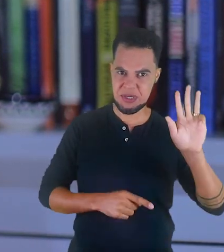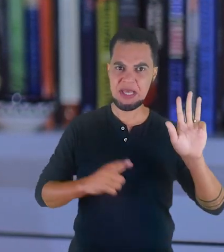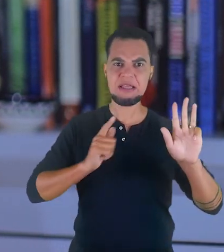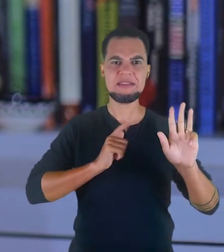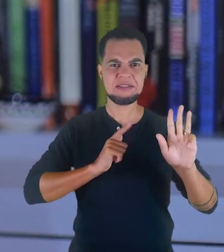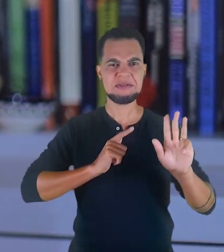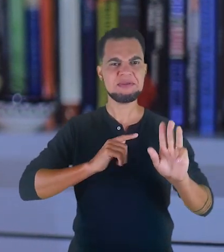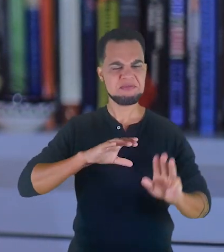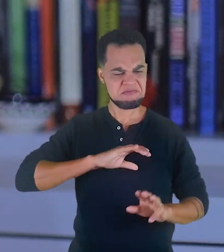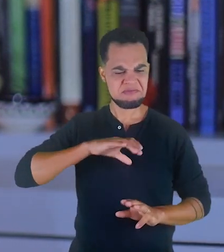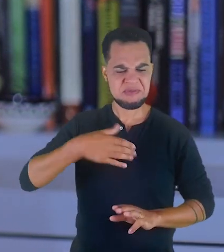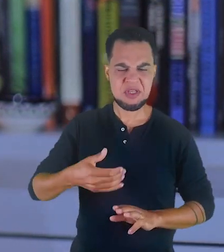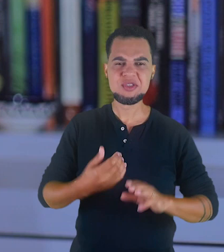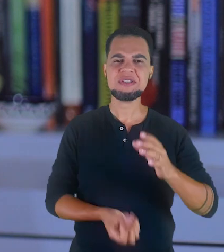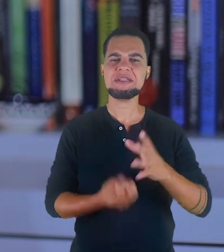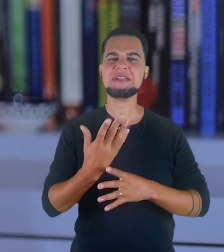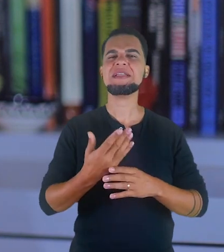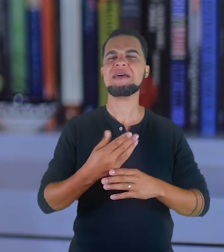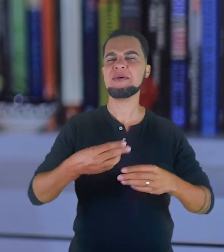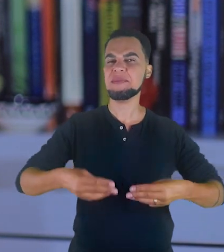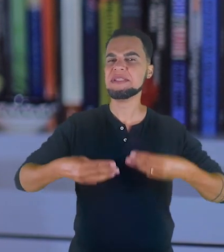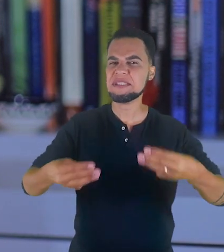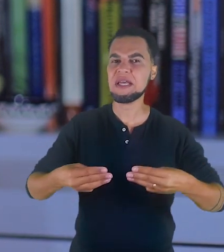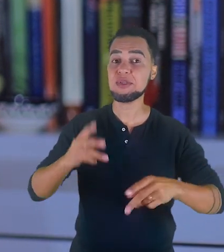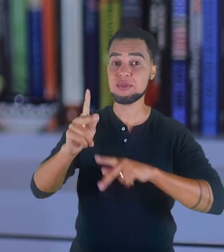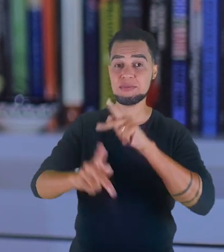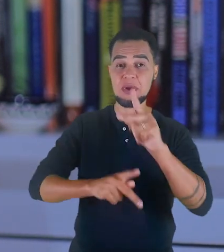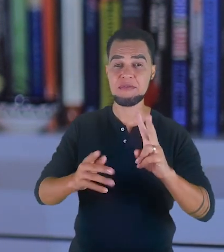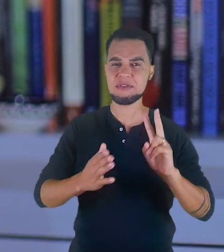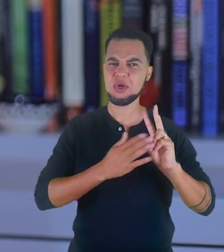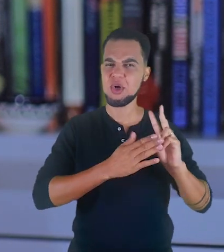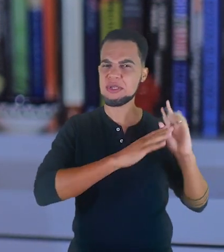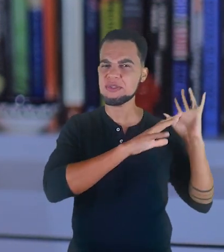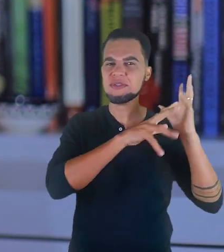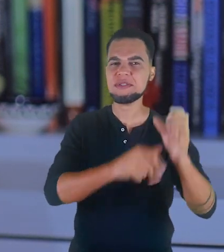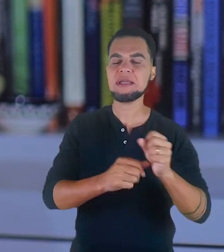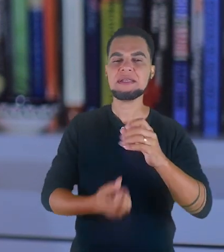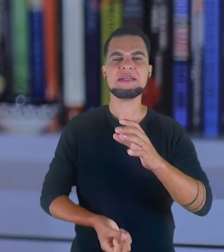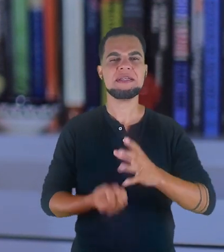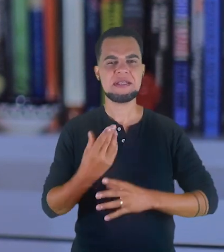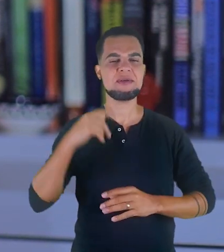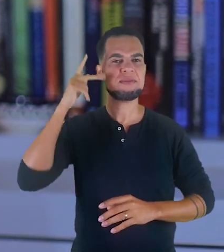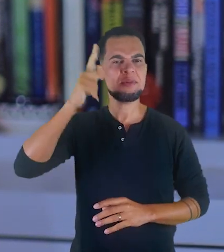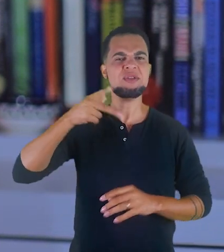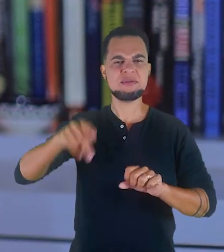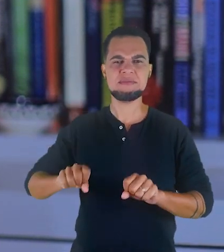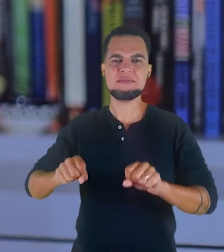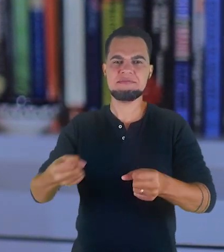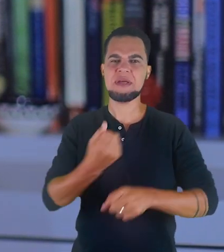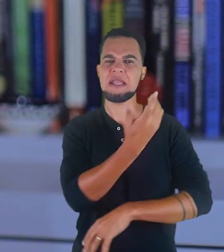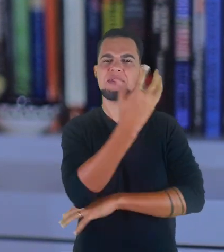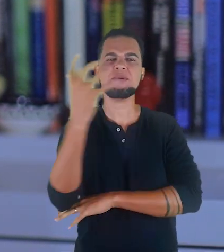to set up a Ministry of indigenous peoples, the courage to say that they will bring back nature protection policies,